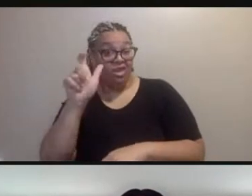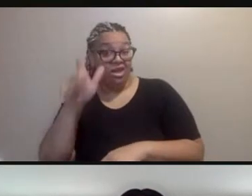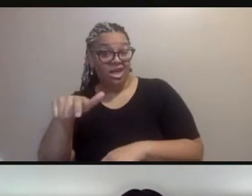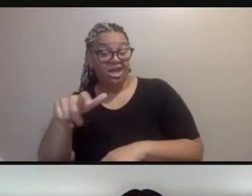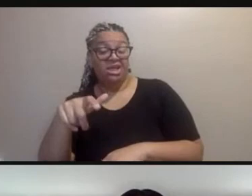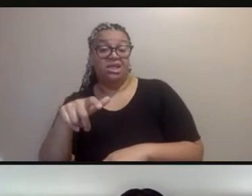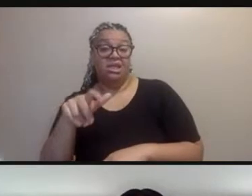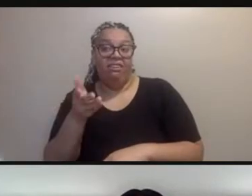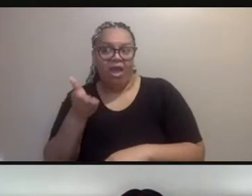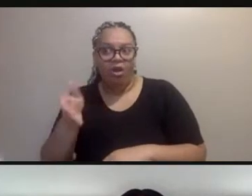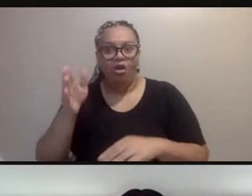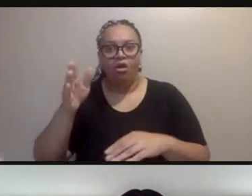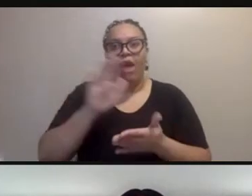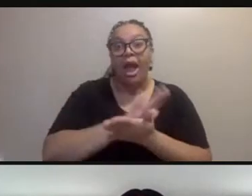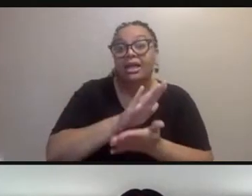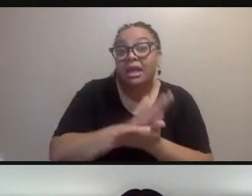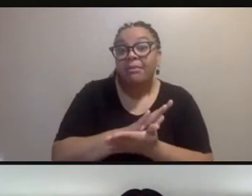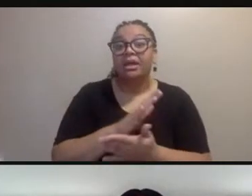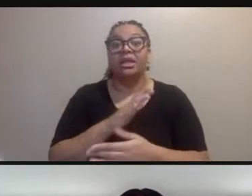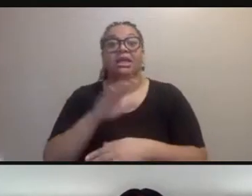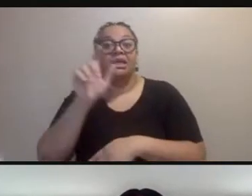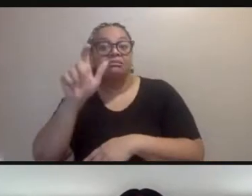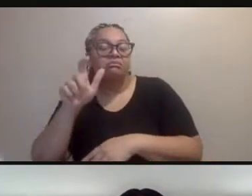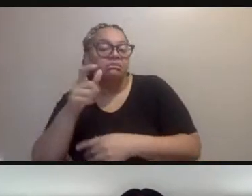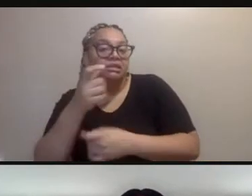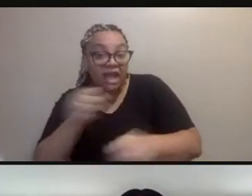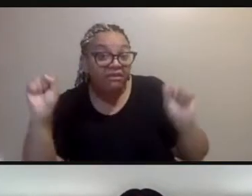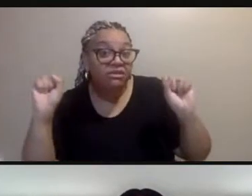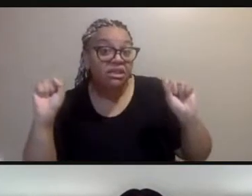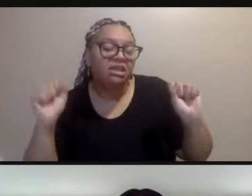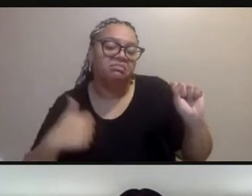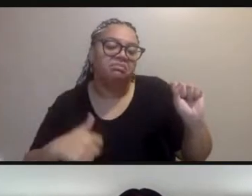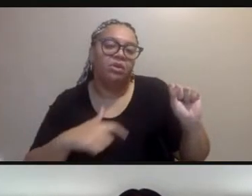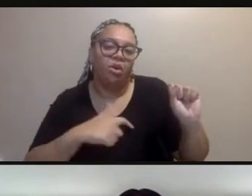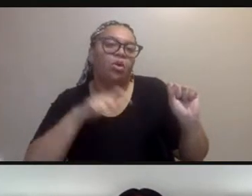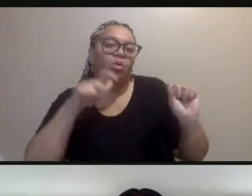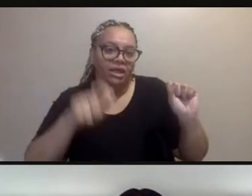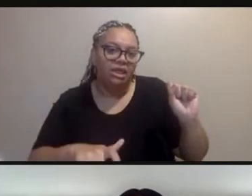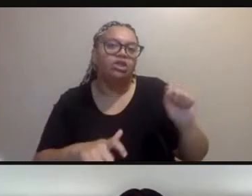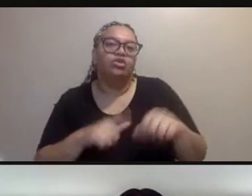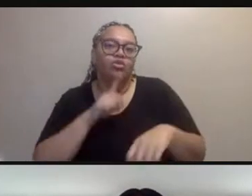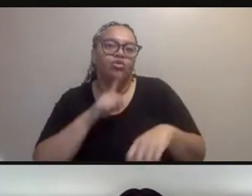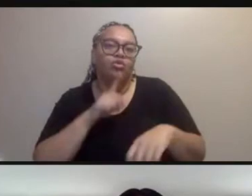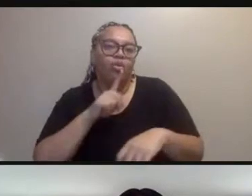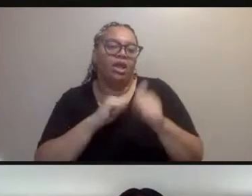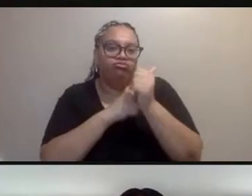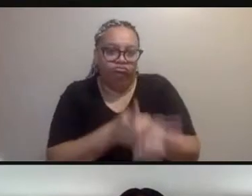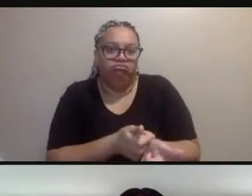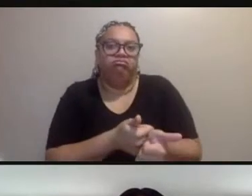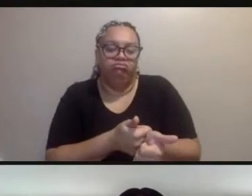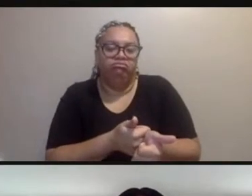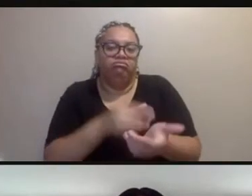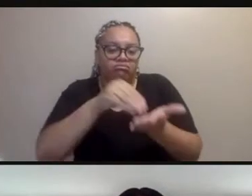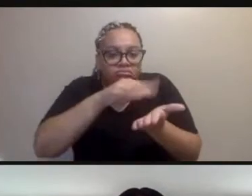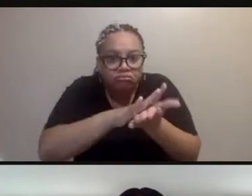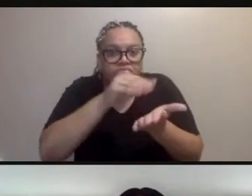OR ELSE THEY'LL NEVER BE MET. SO IF THERE IS THE NEED OUT